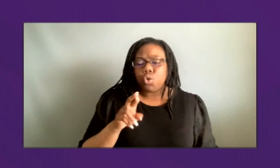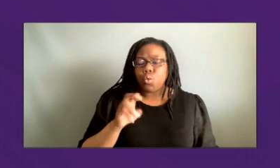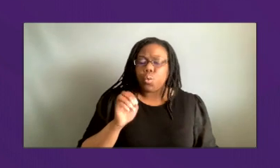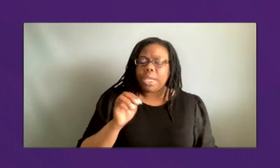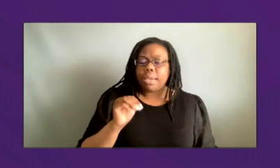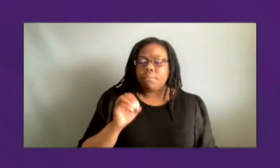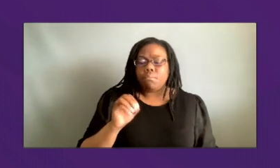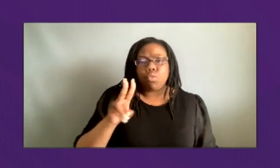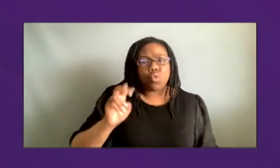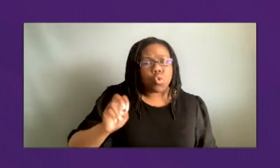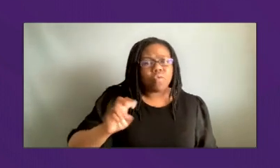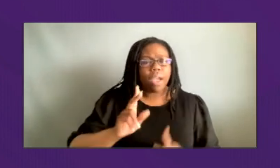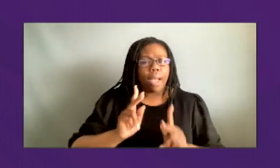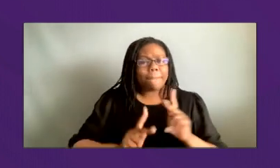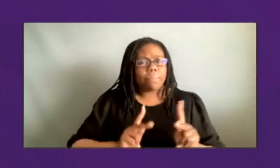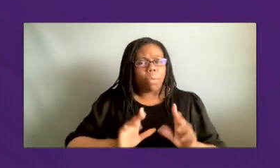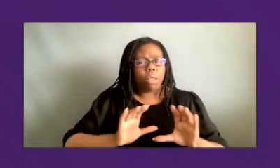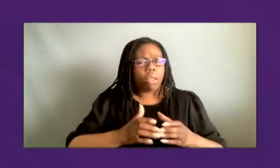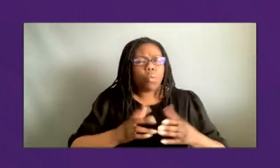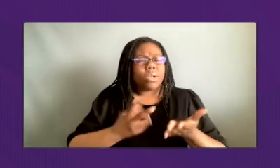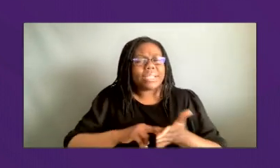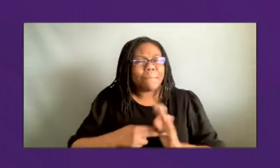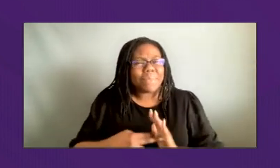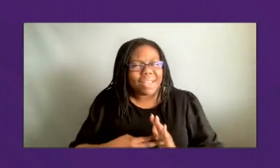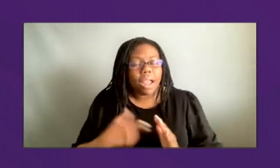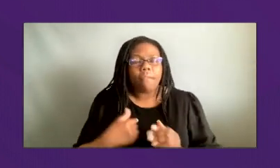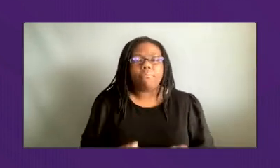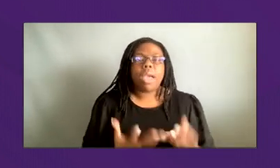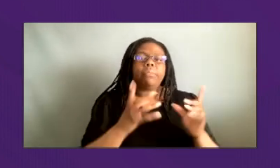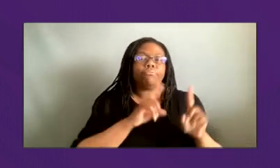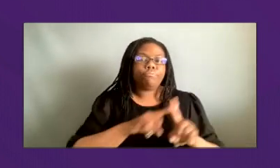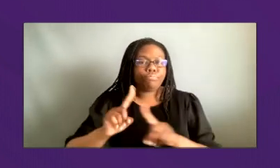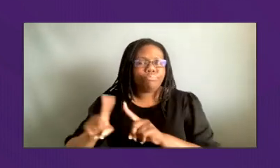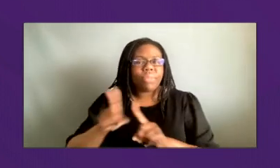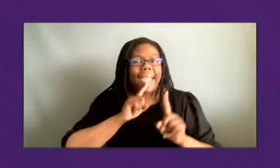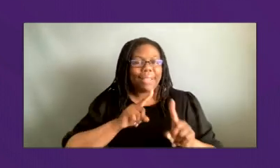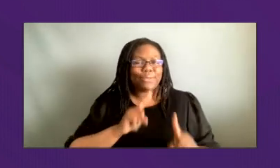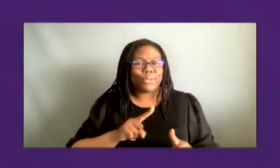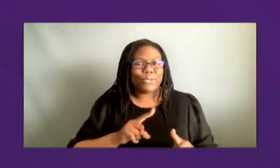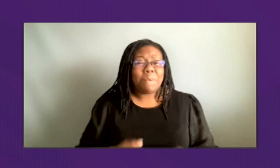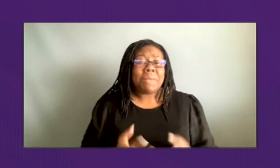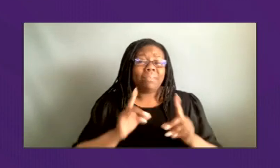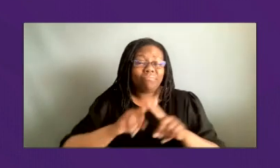there's not just one removal experience. We'll talk a little bit more about that, but other